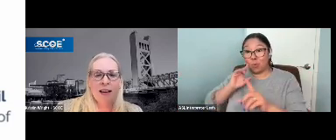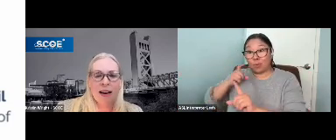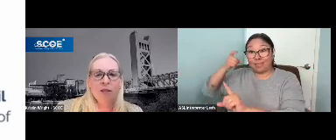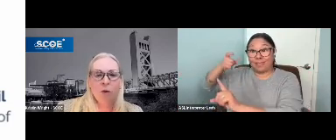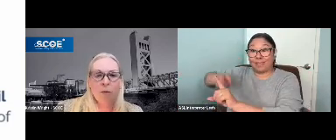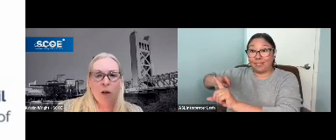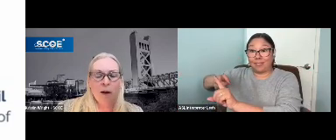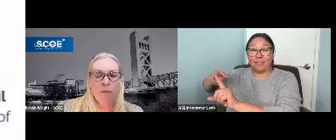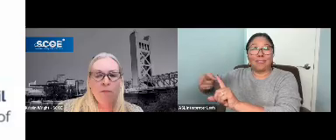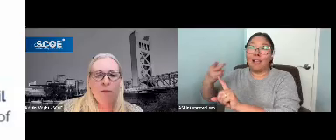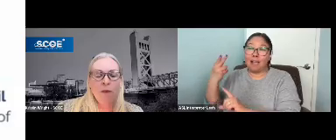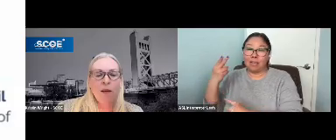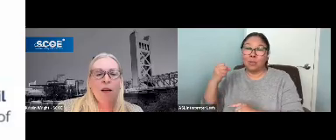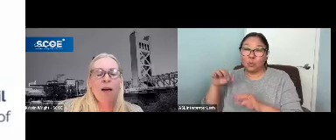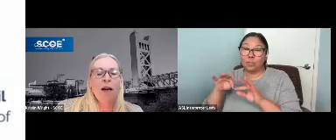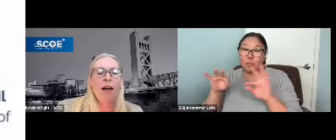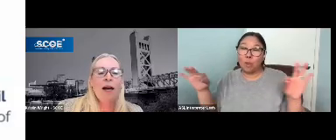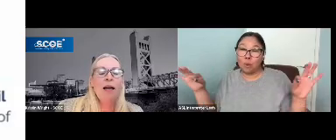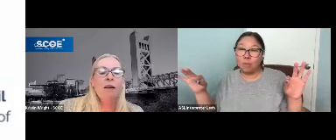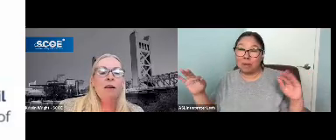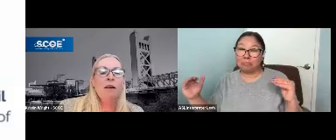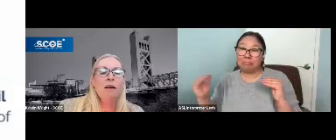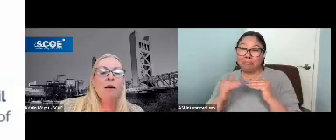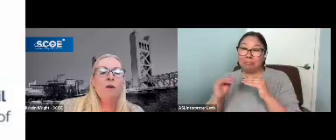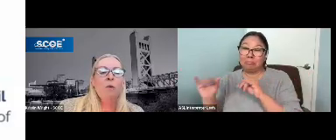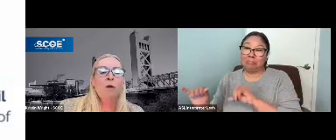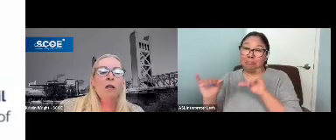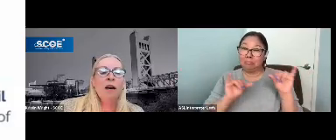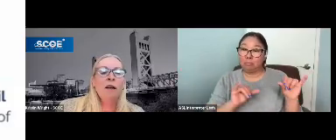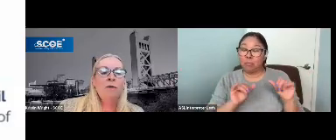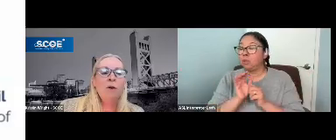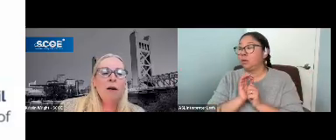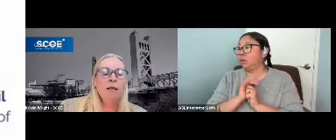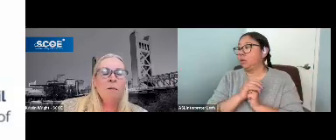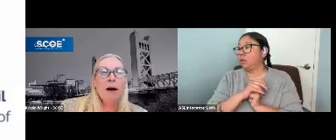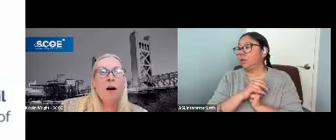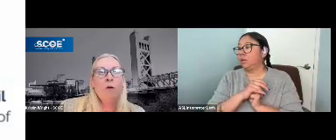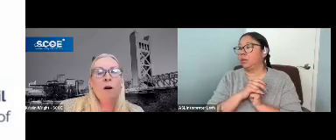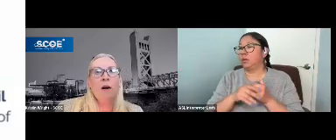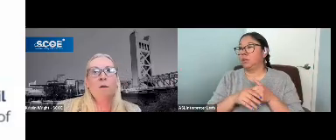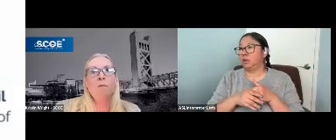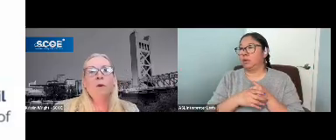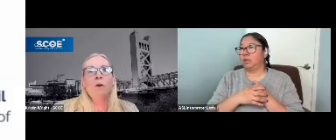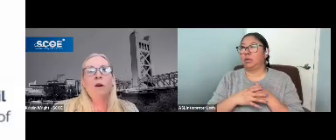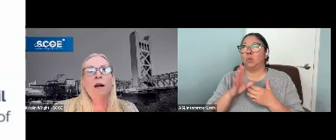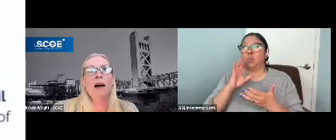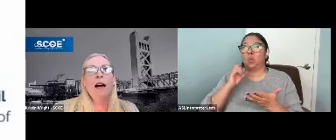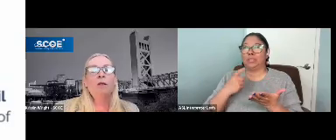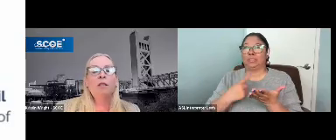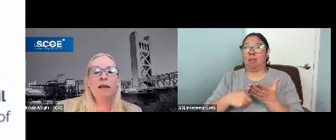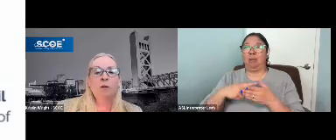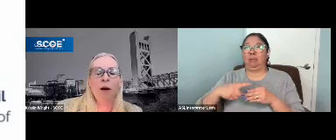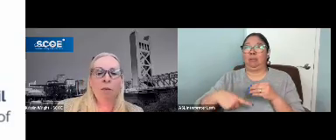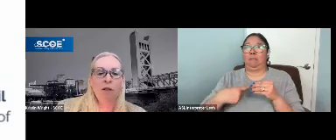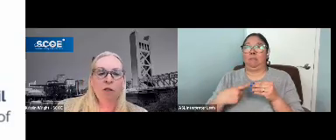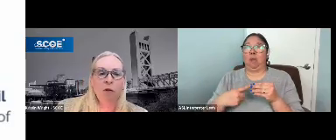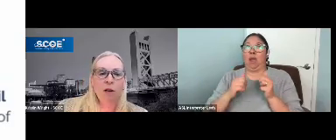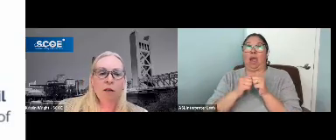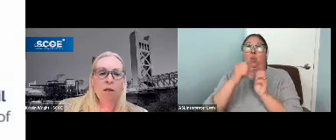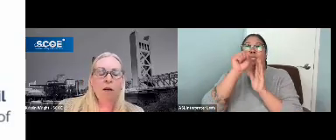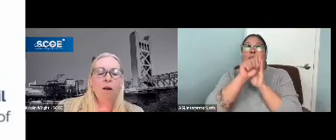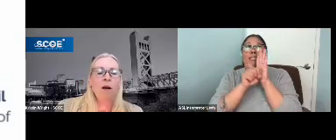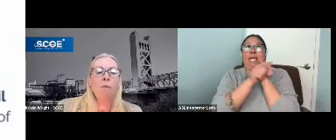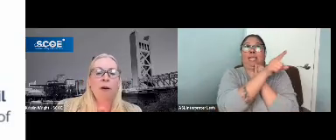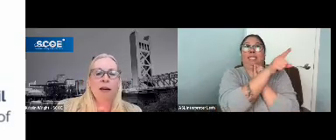is a high school diploma. And we'll talk in a few minutes about um how states were able to do this,